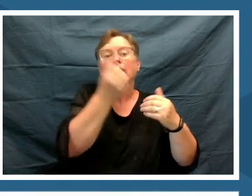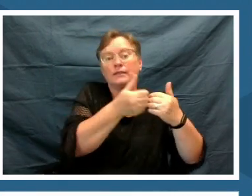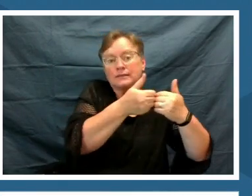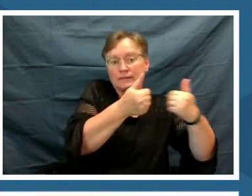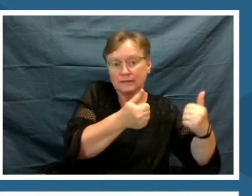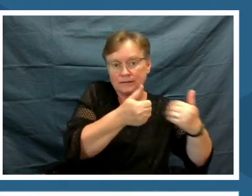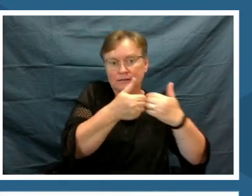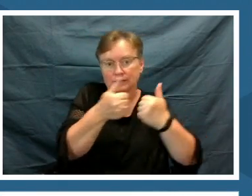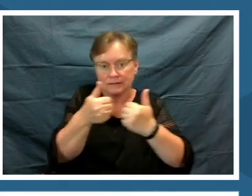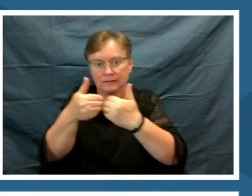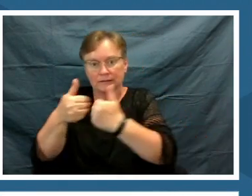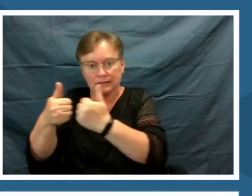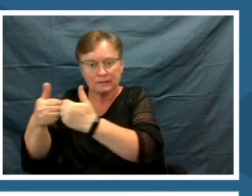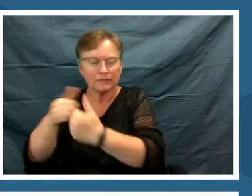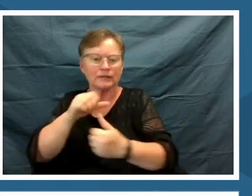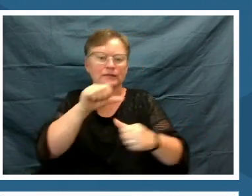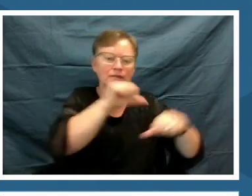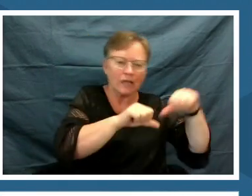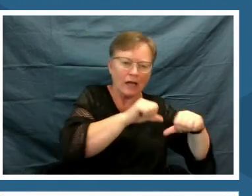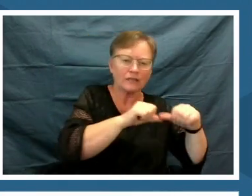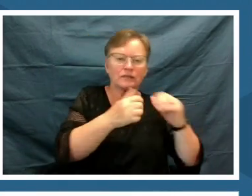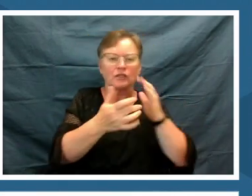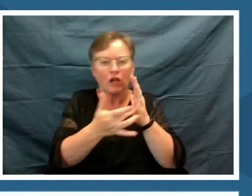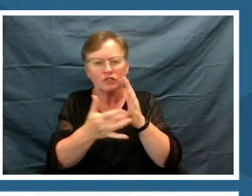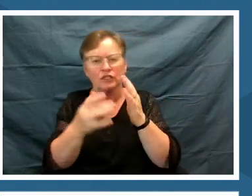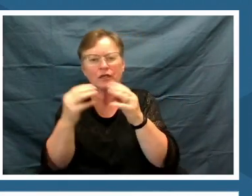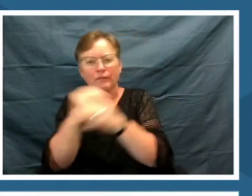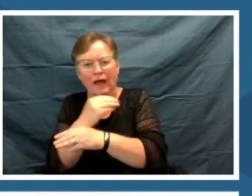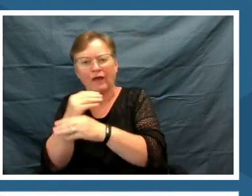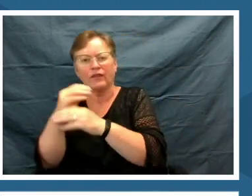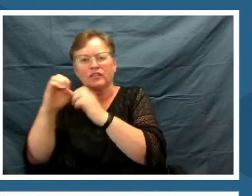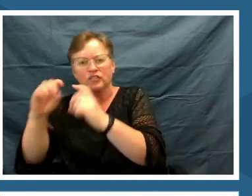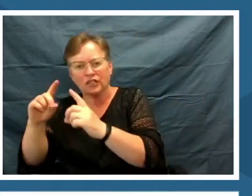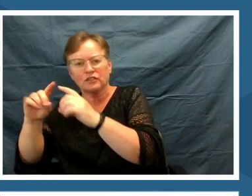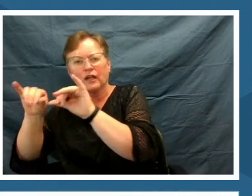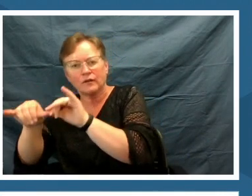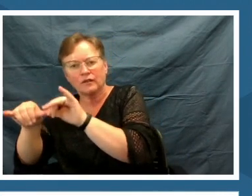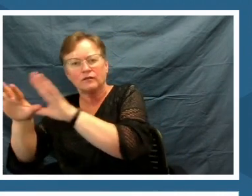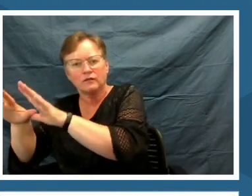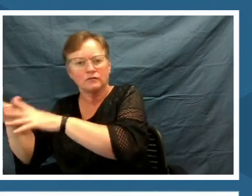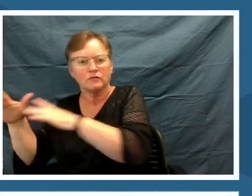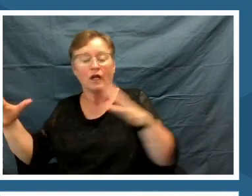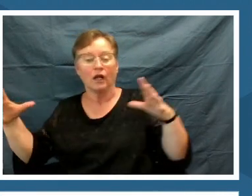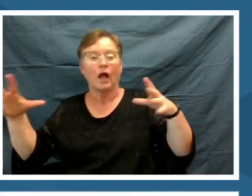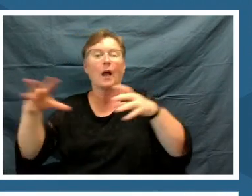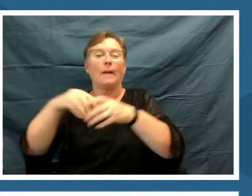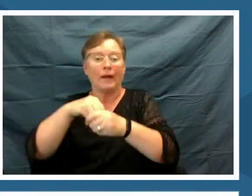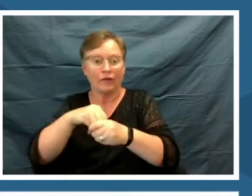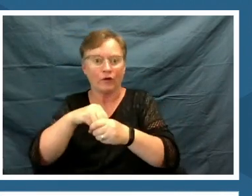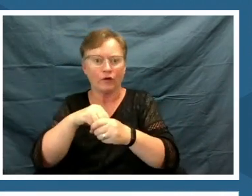engineering mathematics and computer science come together to enable us to